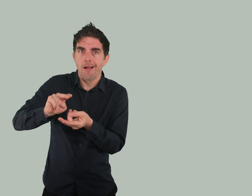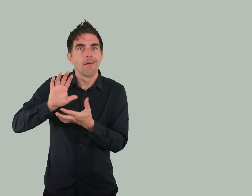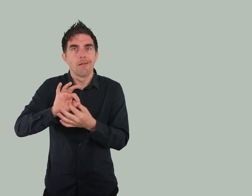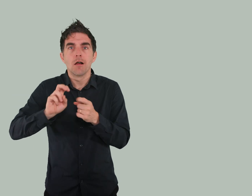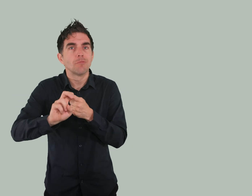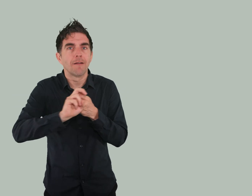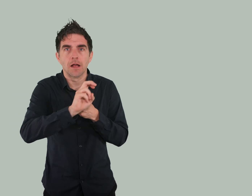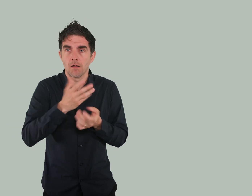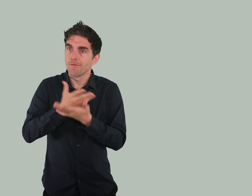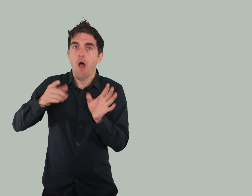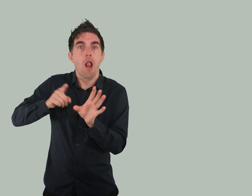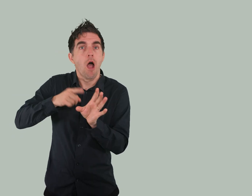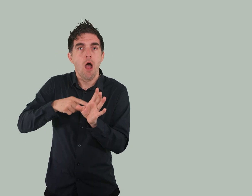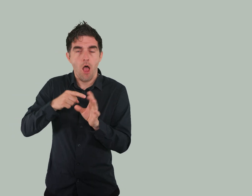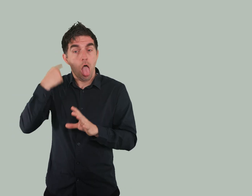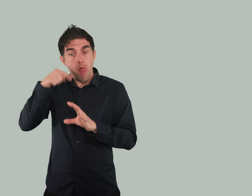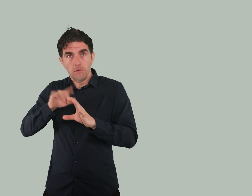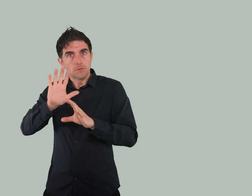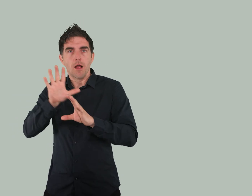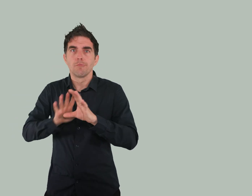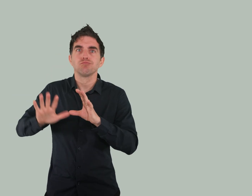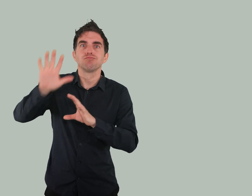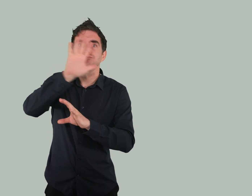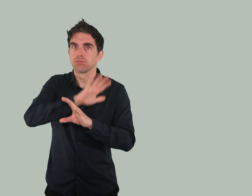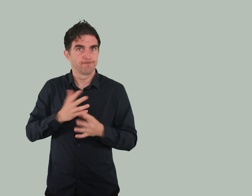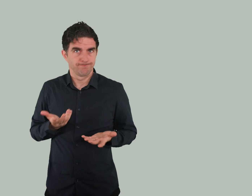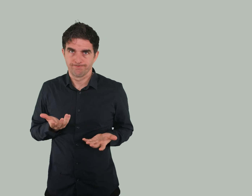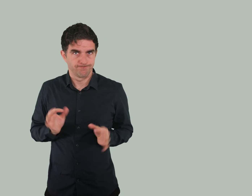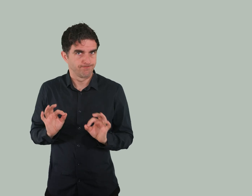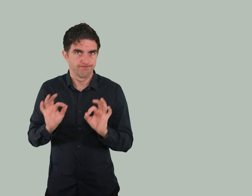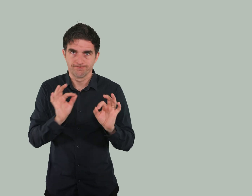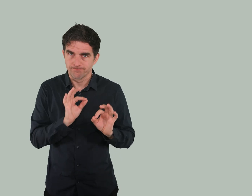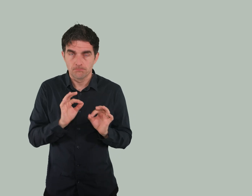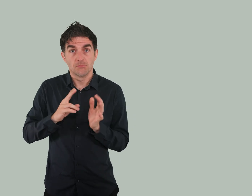for young people outside London.